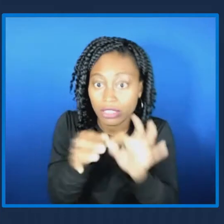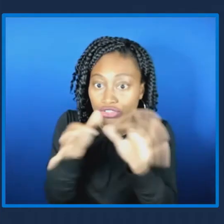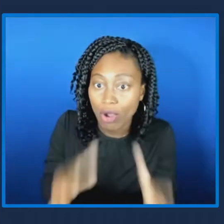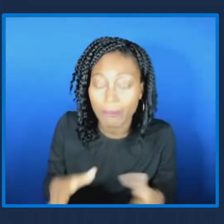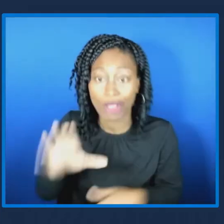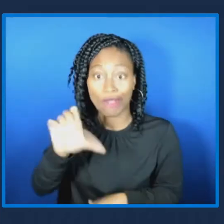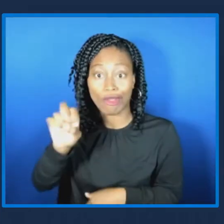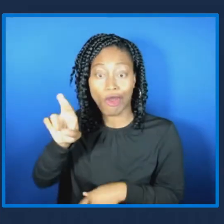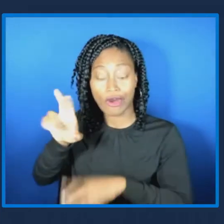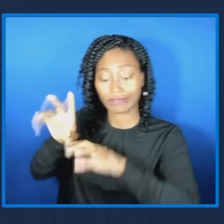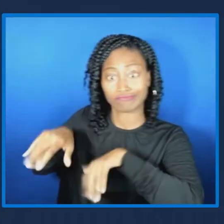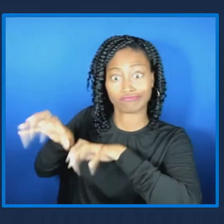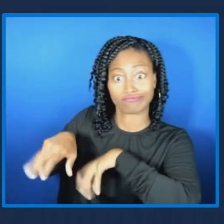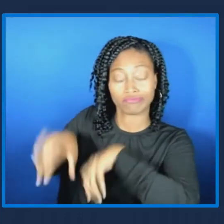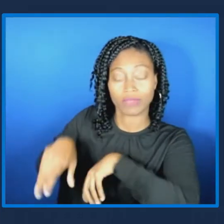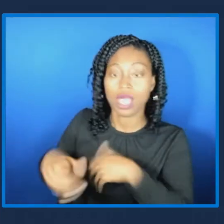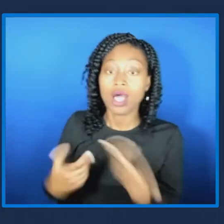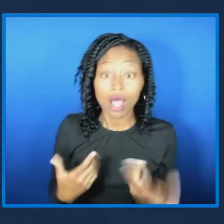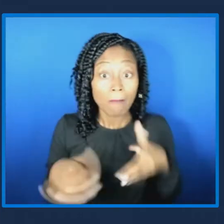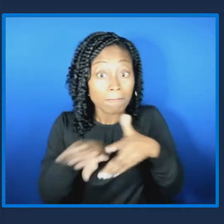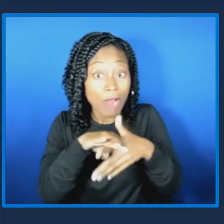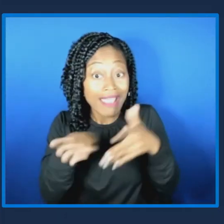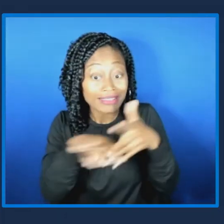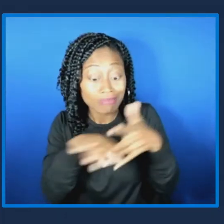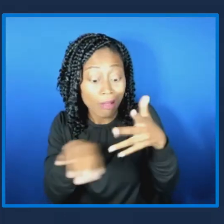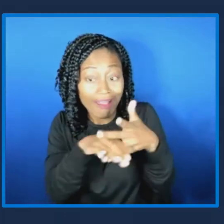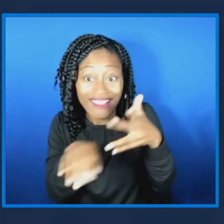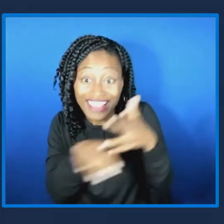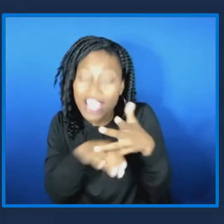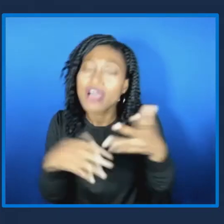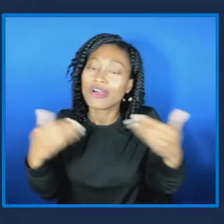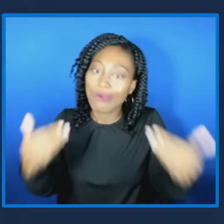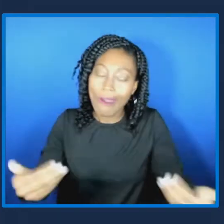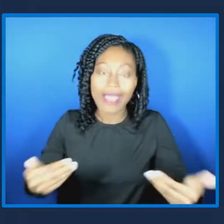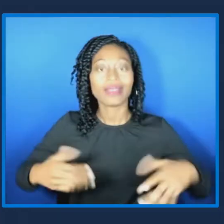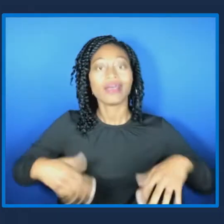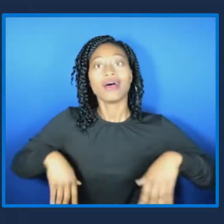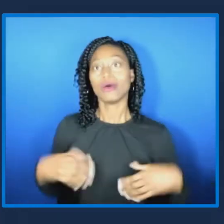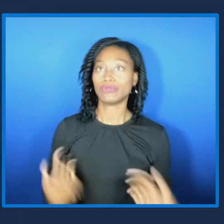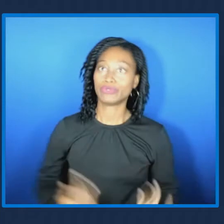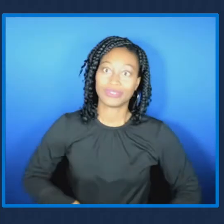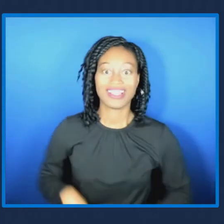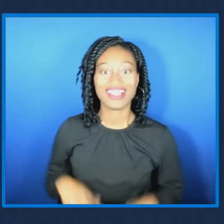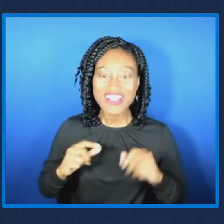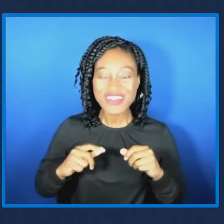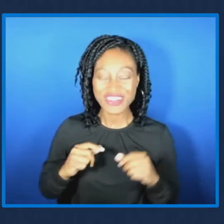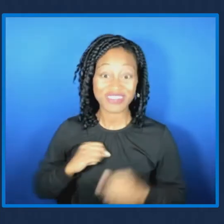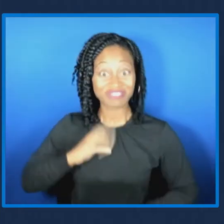You'll see some breaks in there to go refresh, recharge, materials in advance, just to name a few.